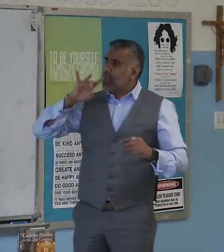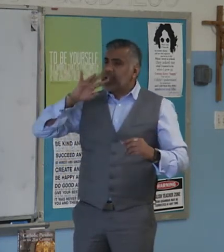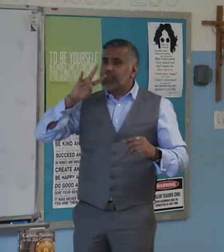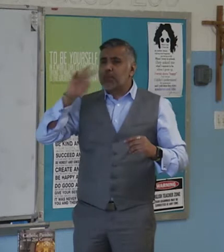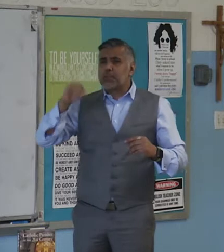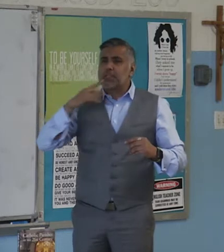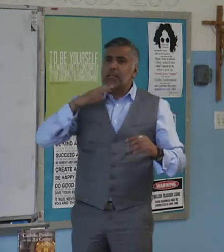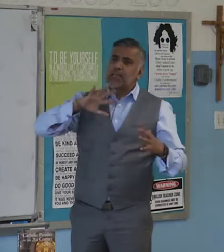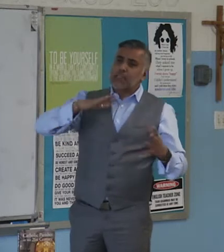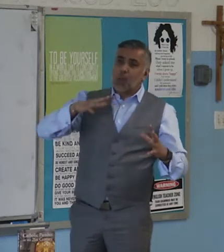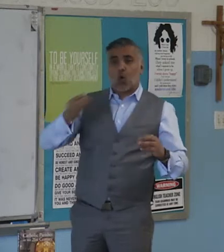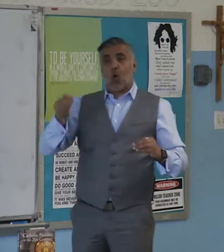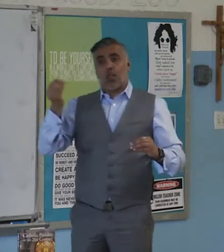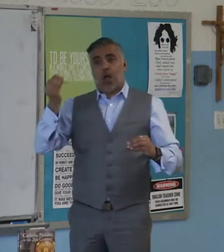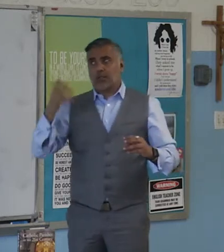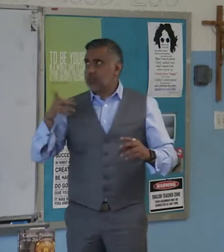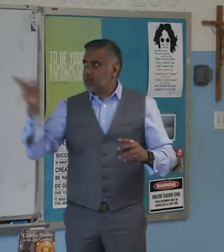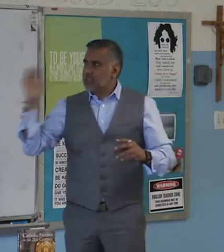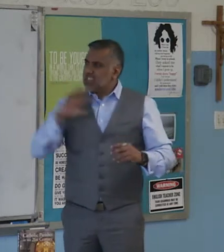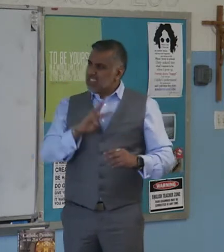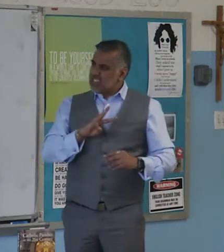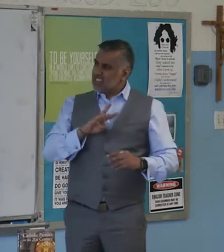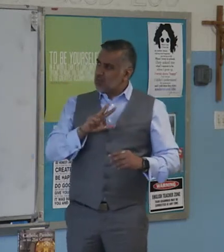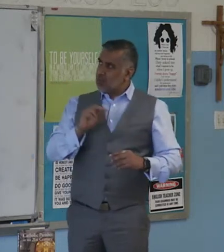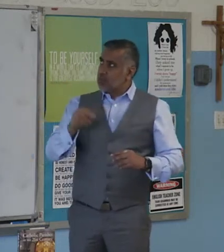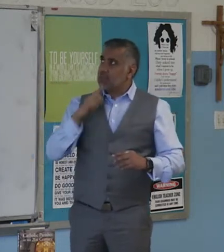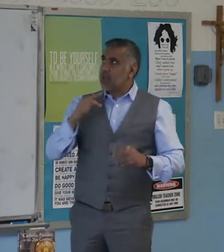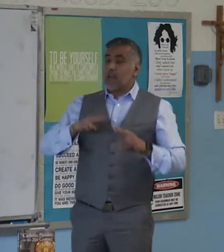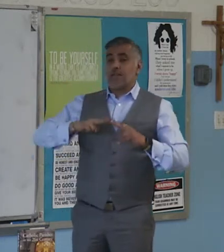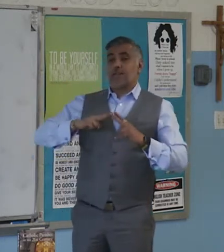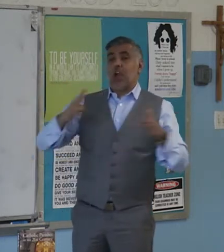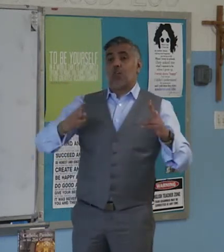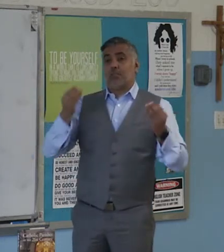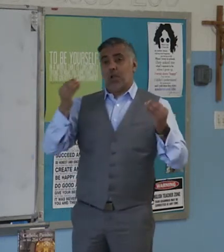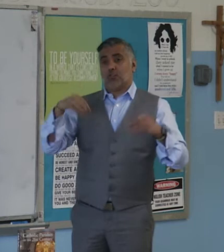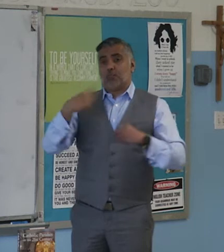somewhat or very much. 63% said very much, to the highest level. So we see